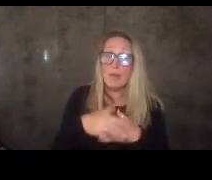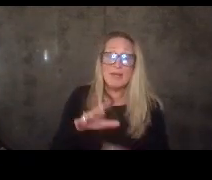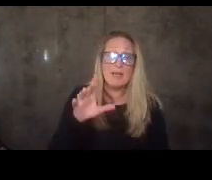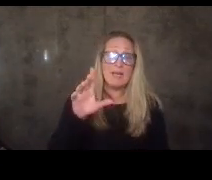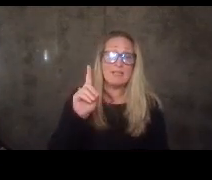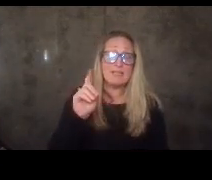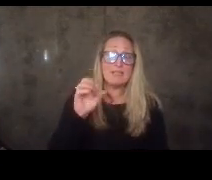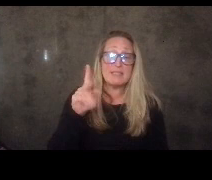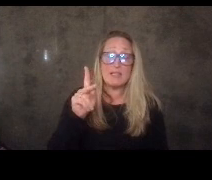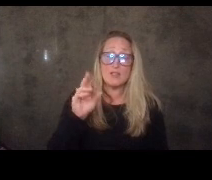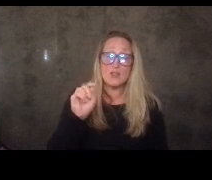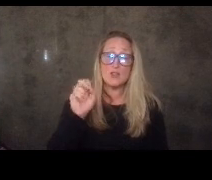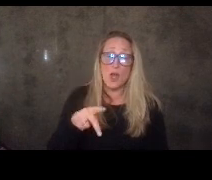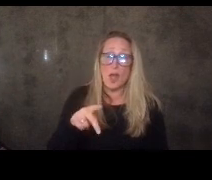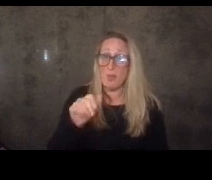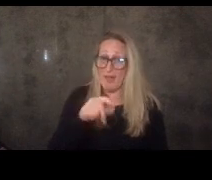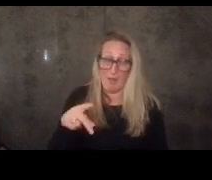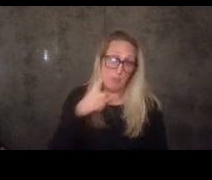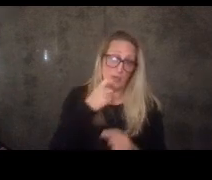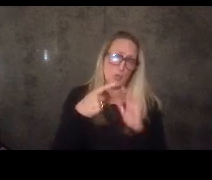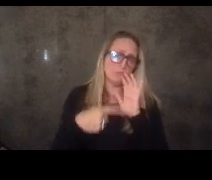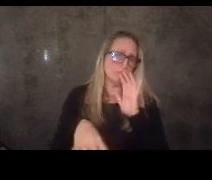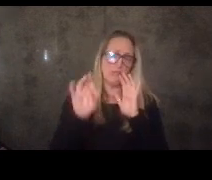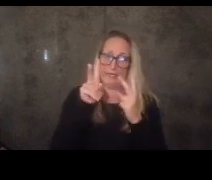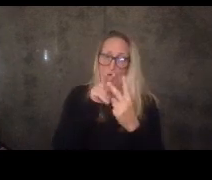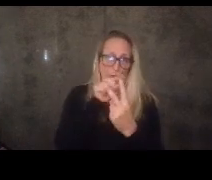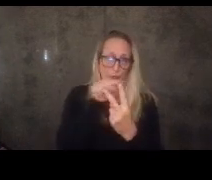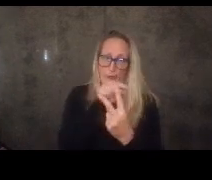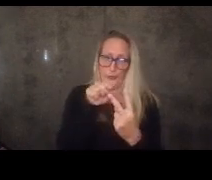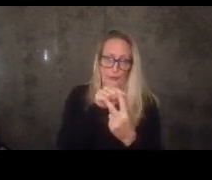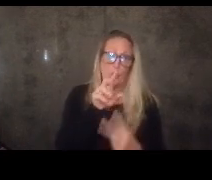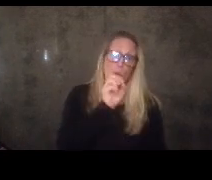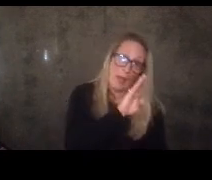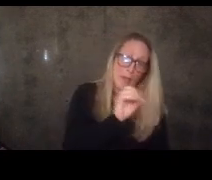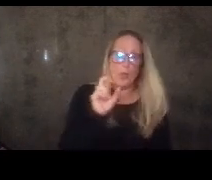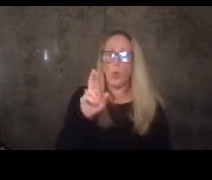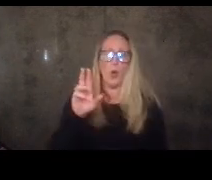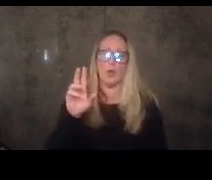app, but you can find the settings I'm showing you in either place. So let's go here, though.